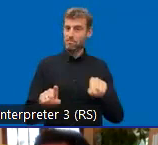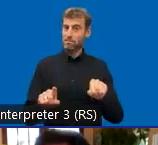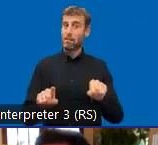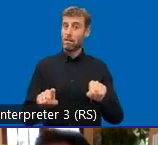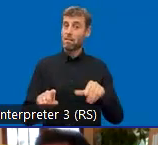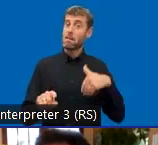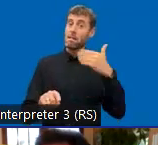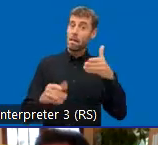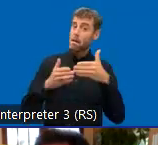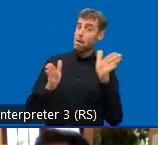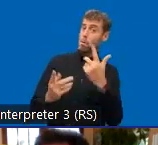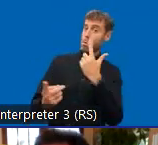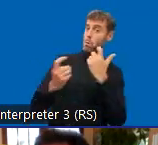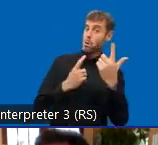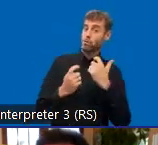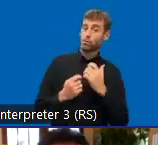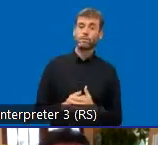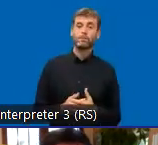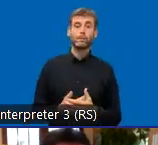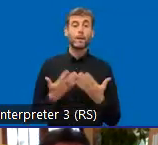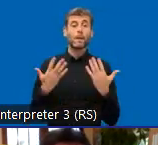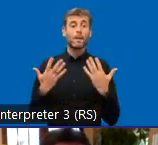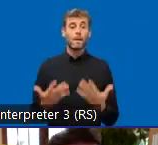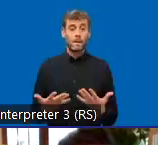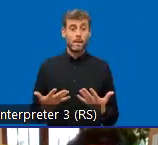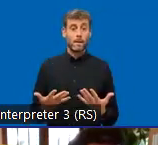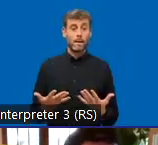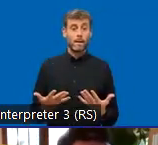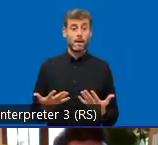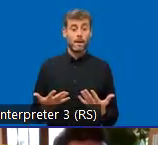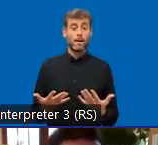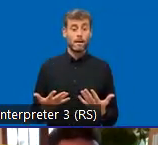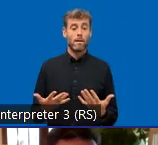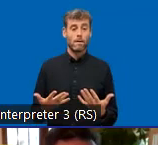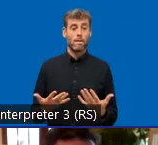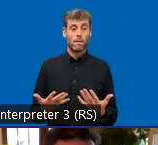We had a couple from before. The first one is about the IAAP